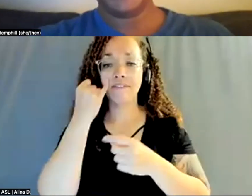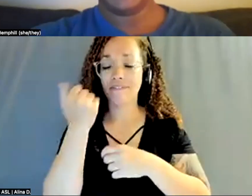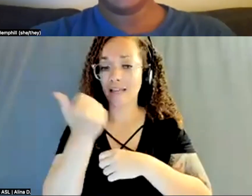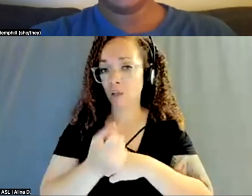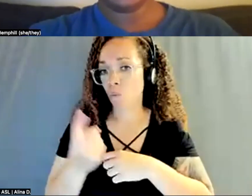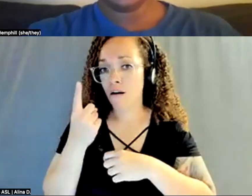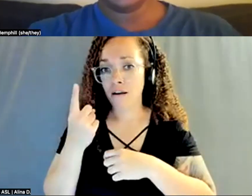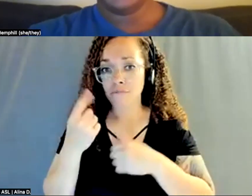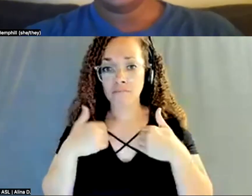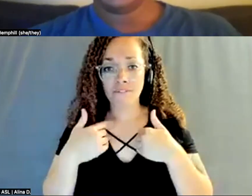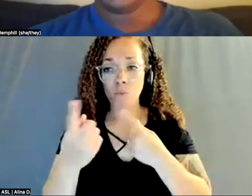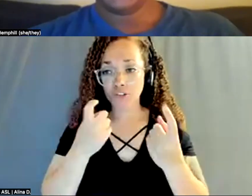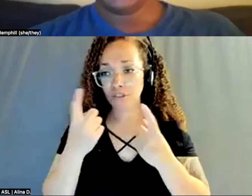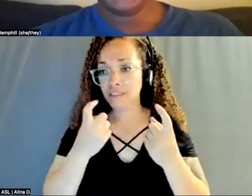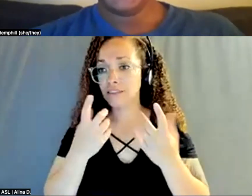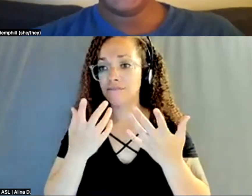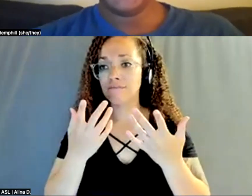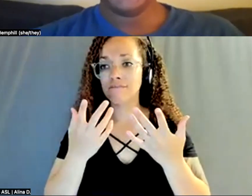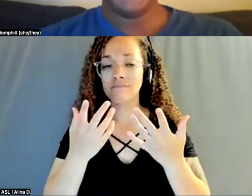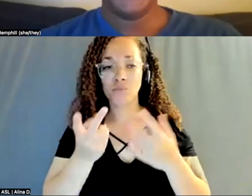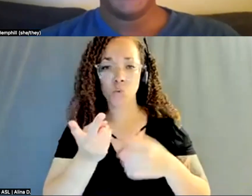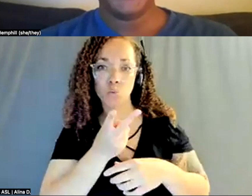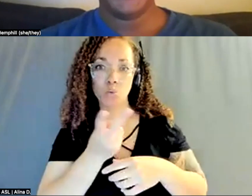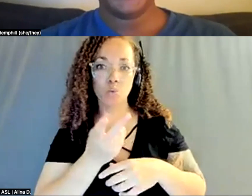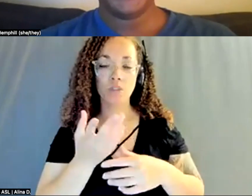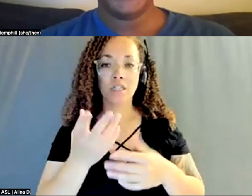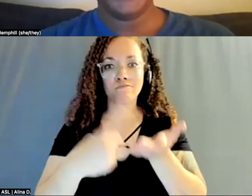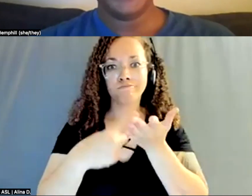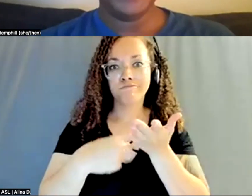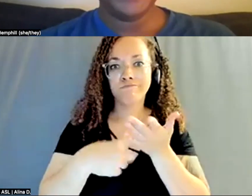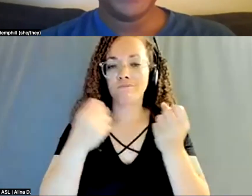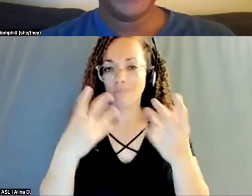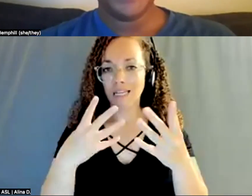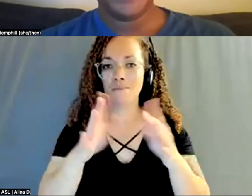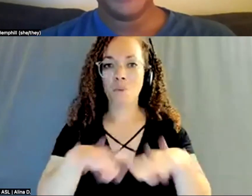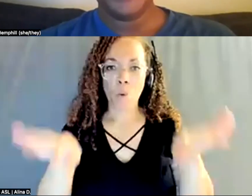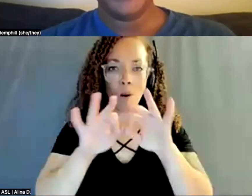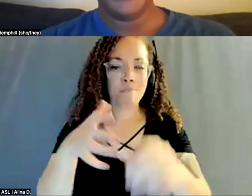because Stalin touched on so many important and powerful topics. If anyone has questions